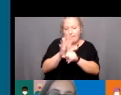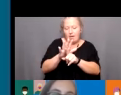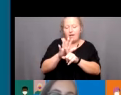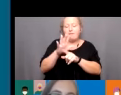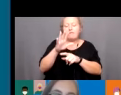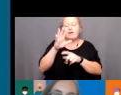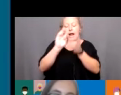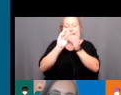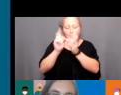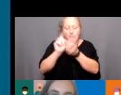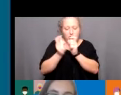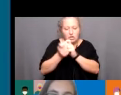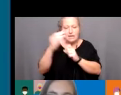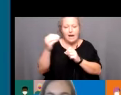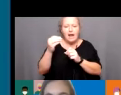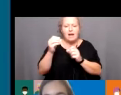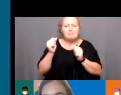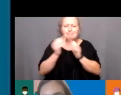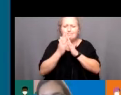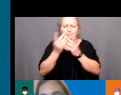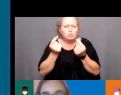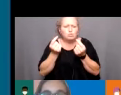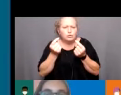what can be done to safeguard worker health,